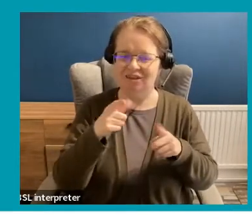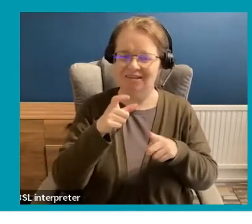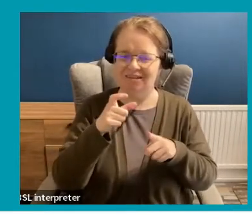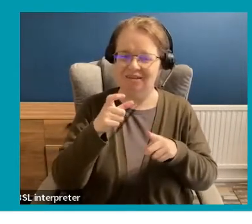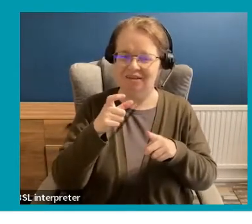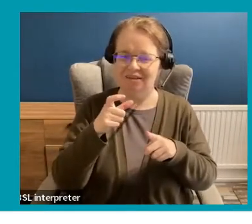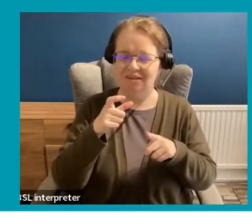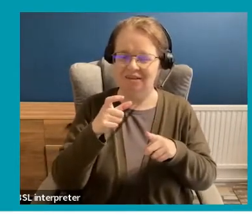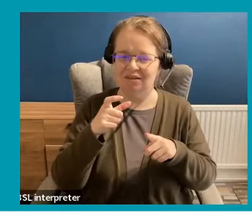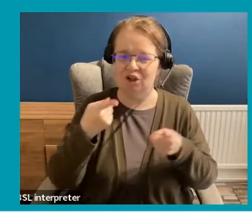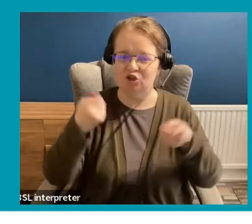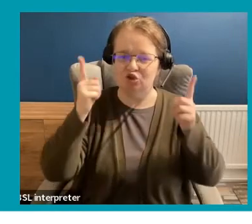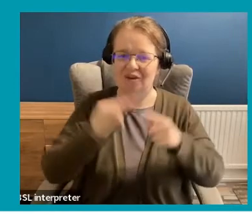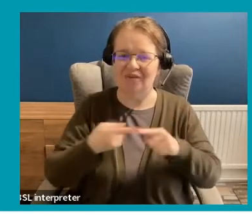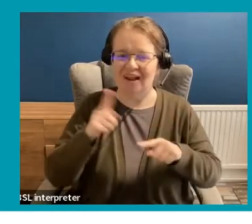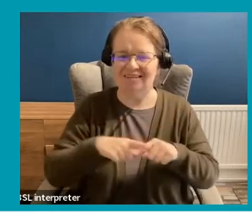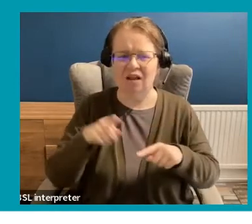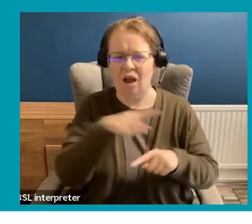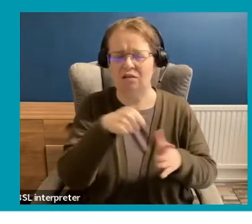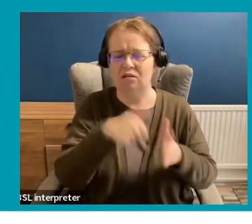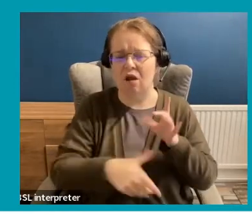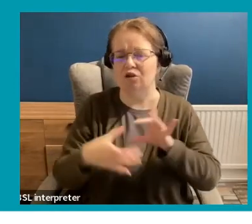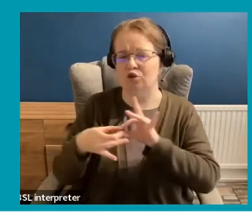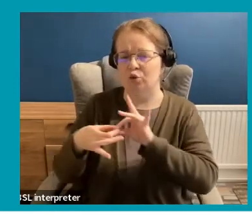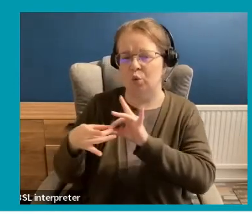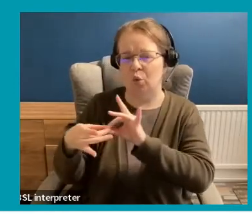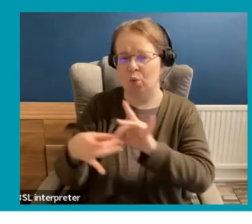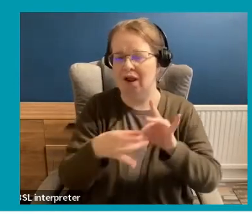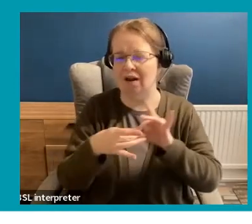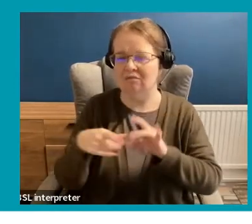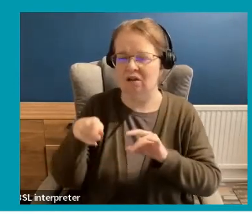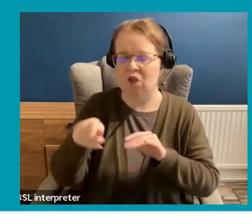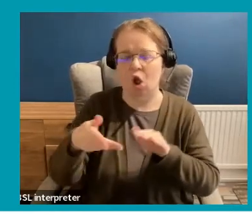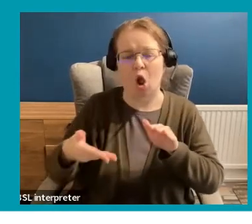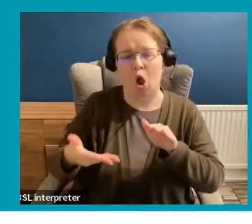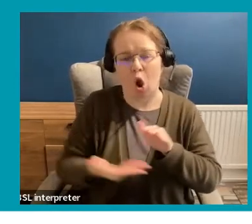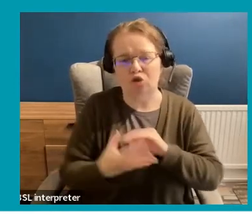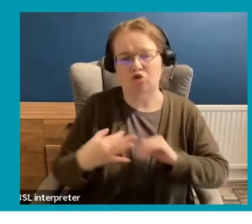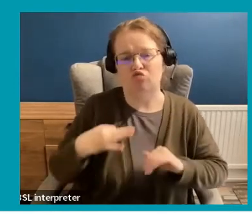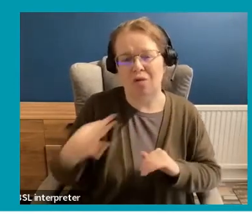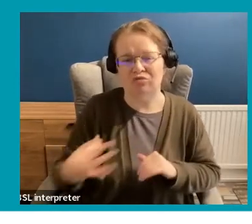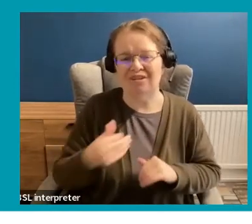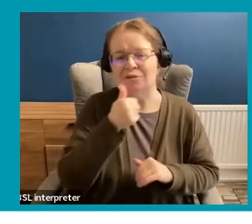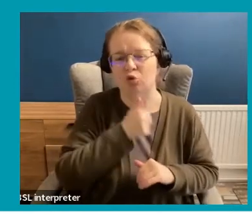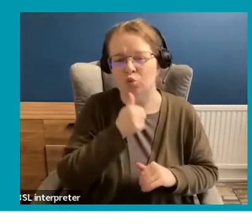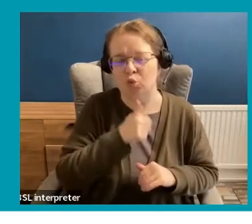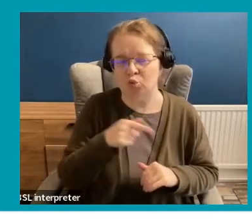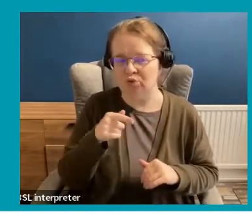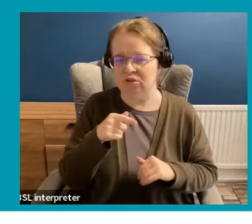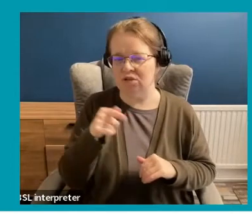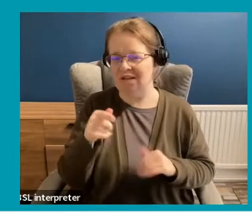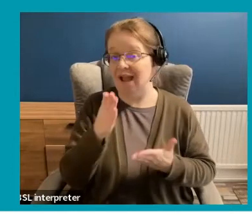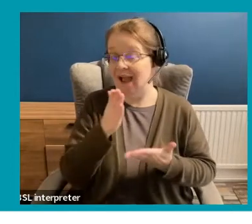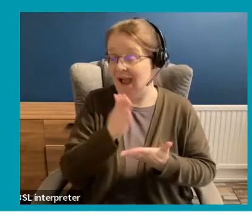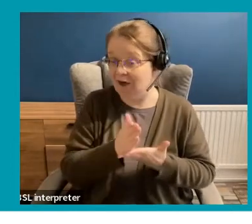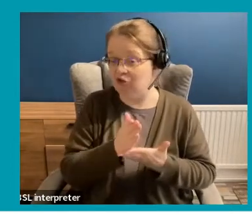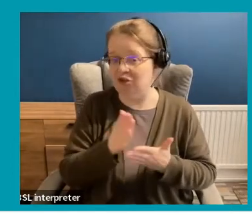starting to engage with underrepresented users they were actually started to build a higher